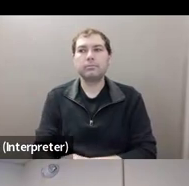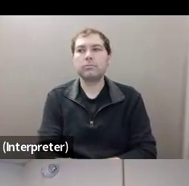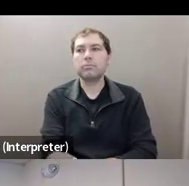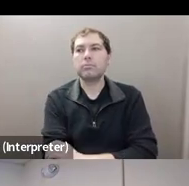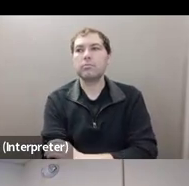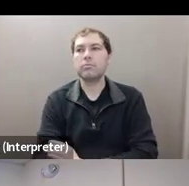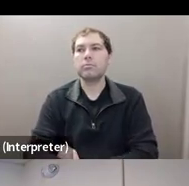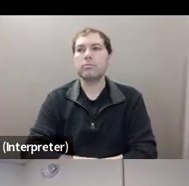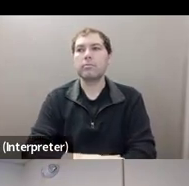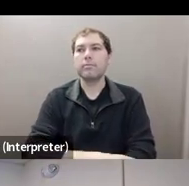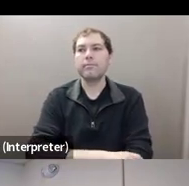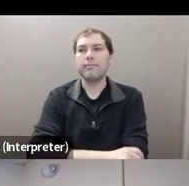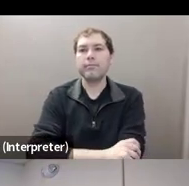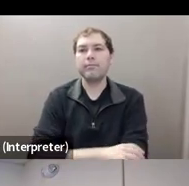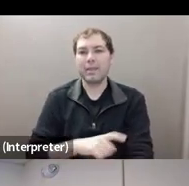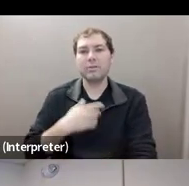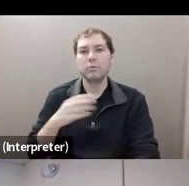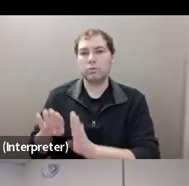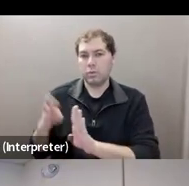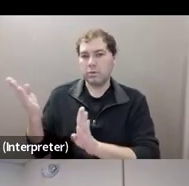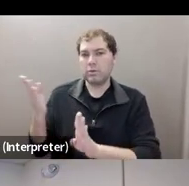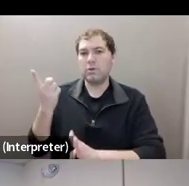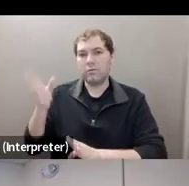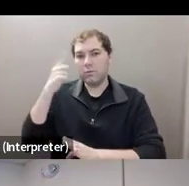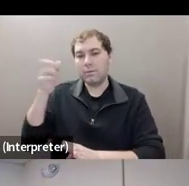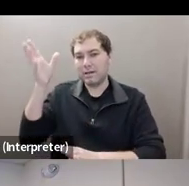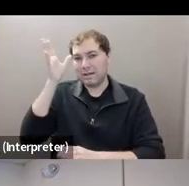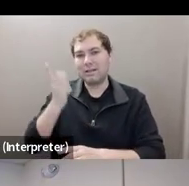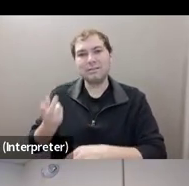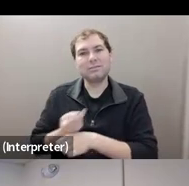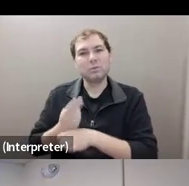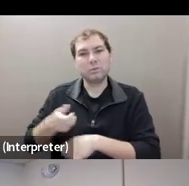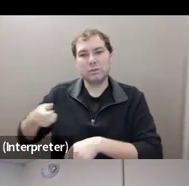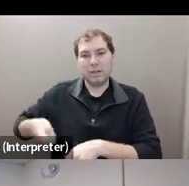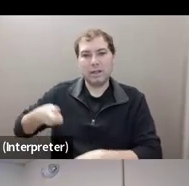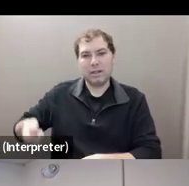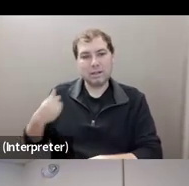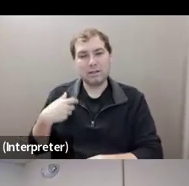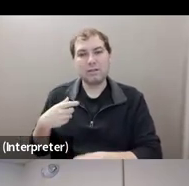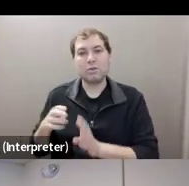Don Posh: I had to open the door for him because he's using a cane, and the door was really heavy.